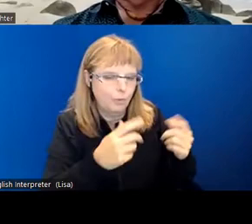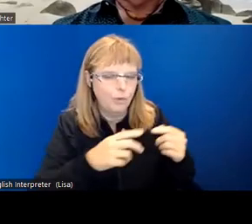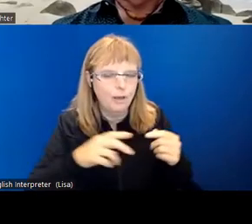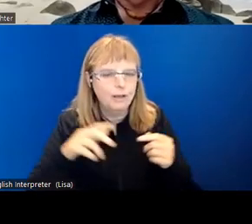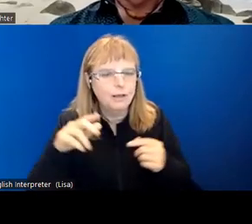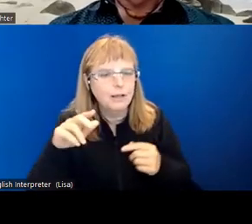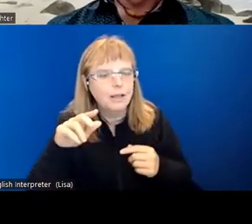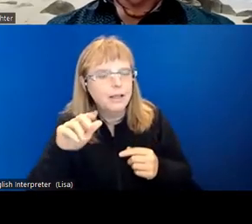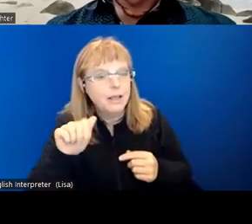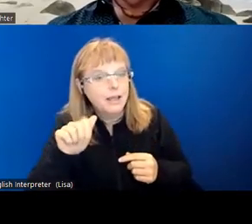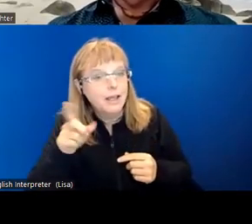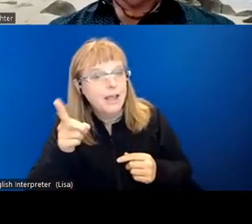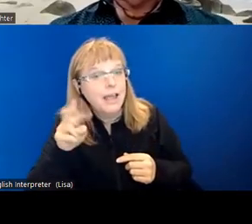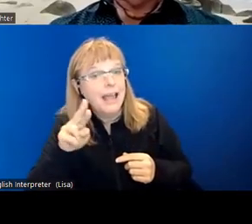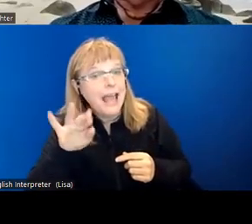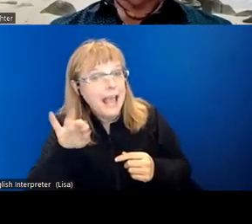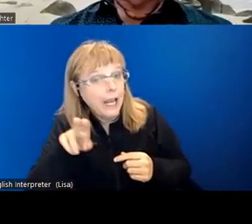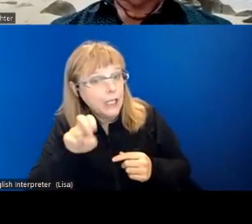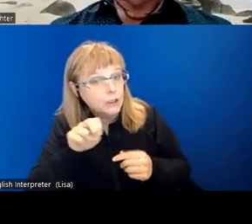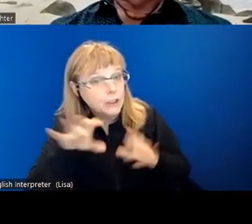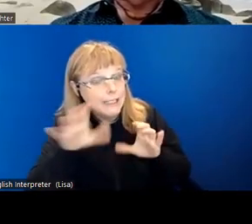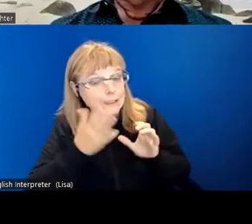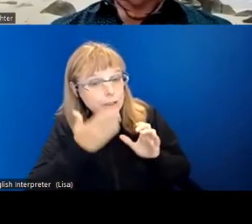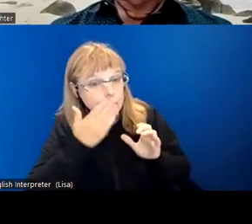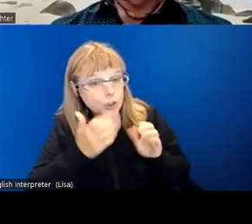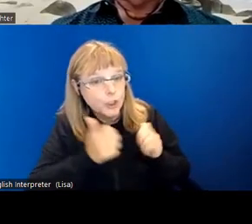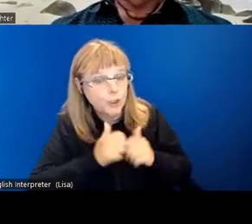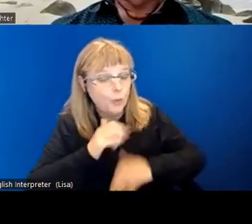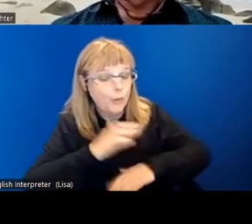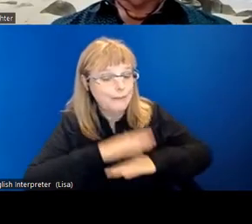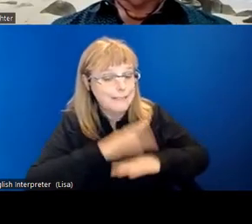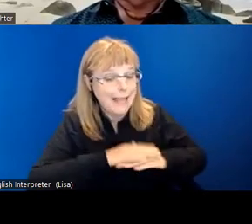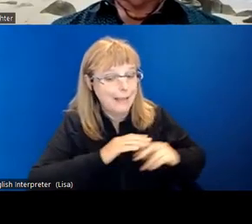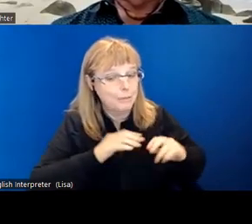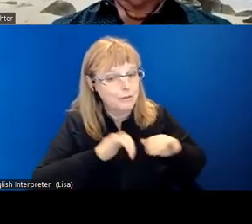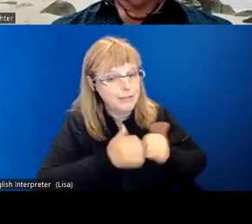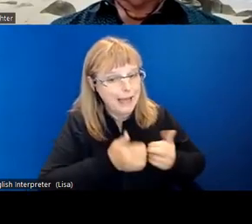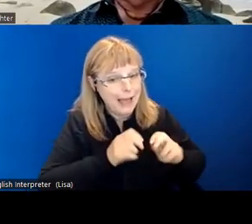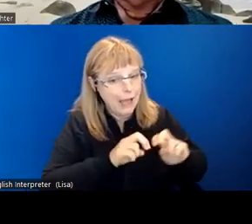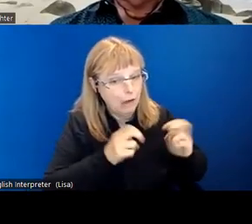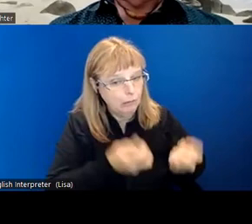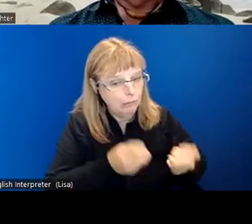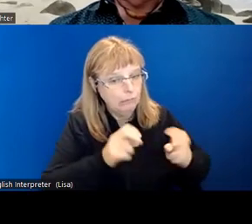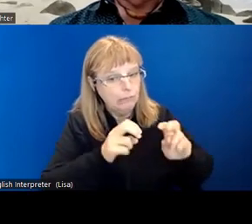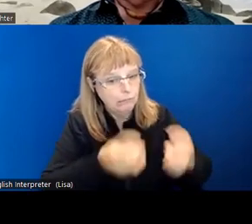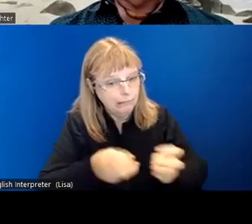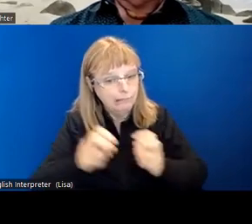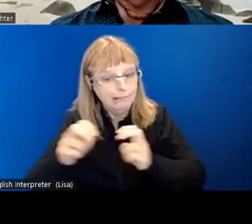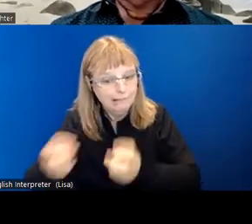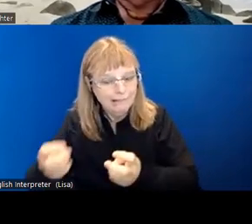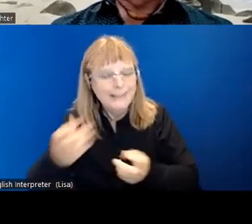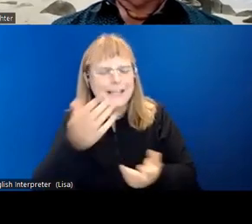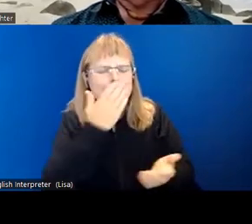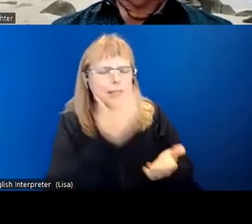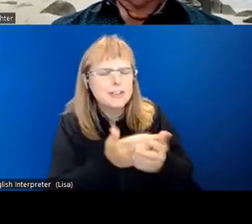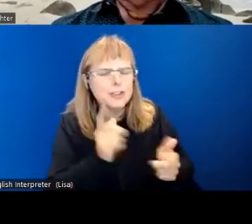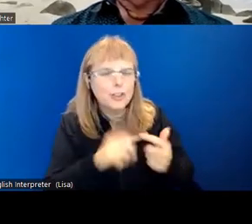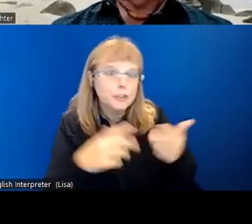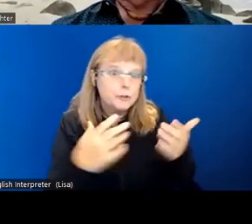of seating people now at tables. And so I would think it's really great just to talk to the people at your table